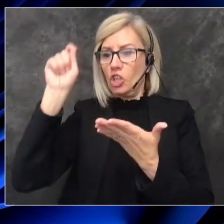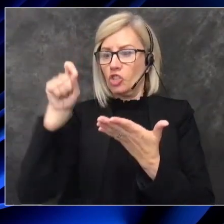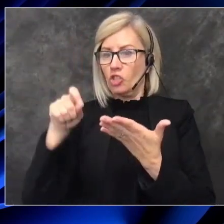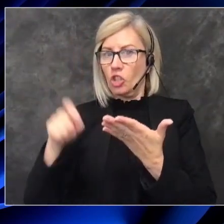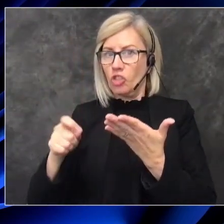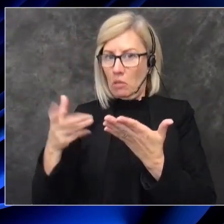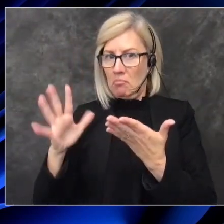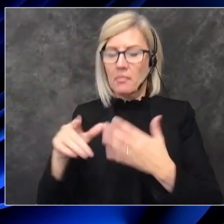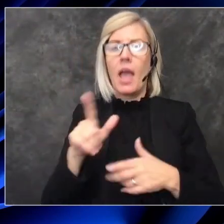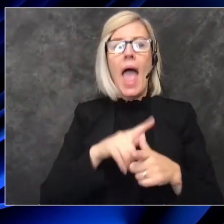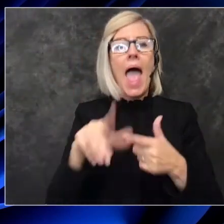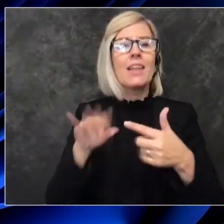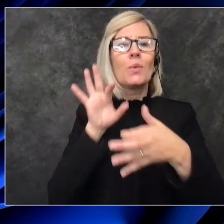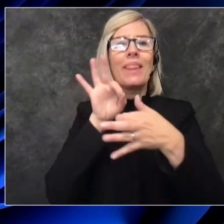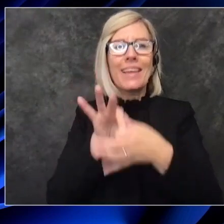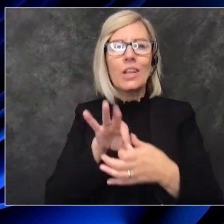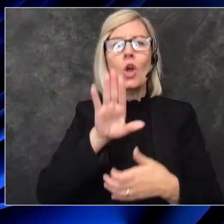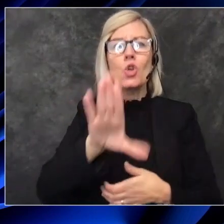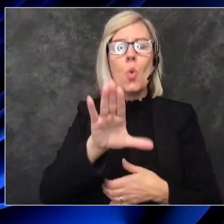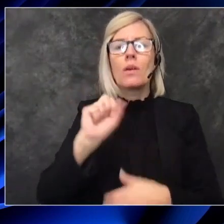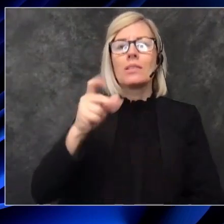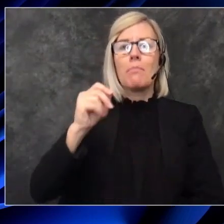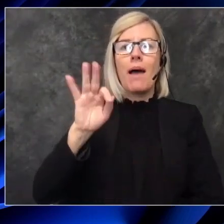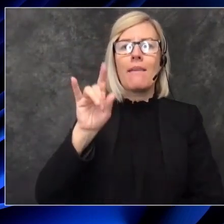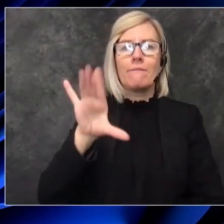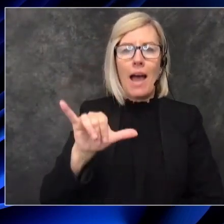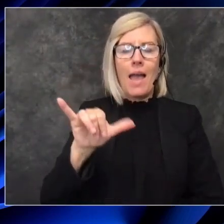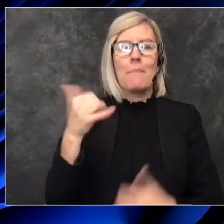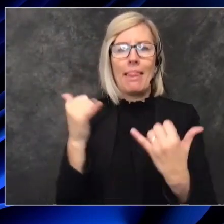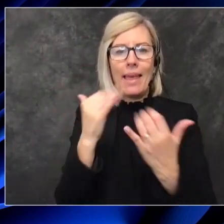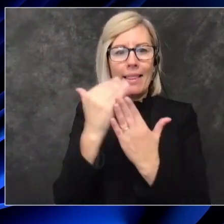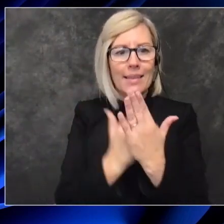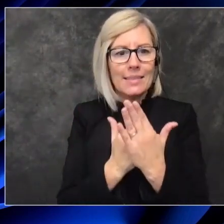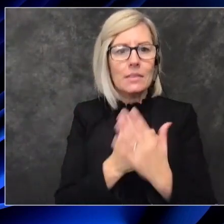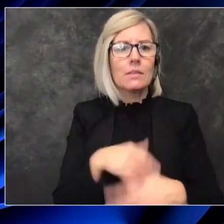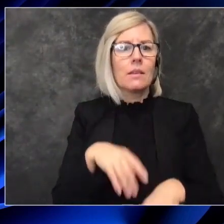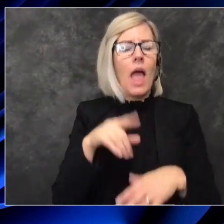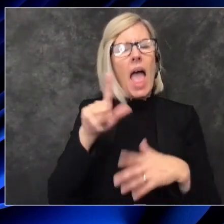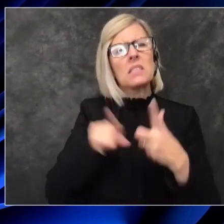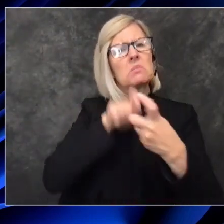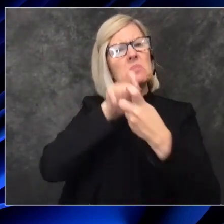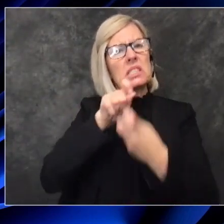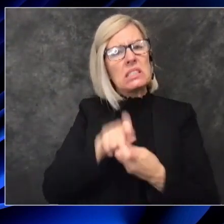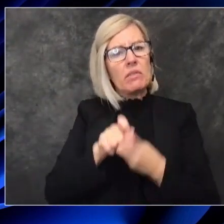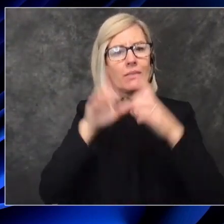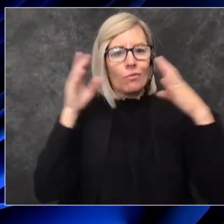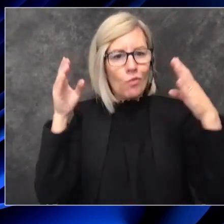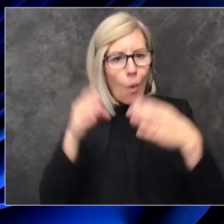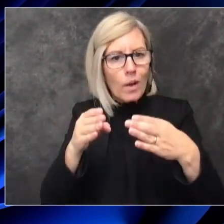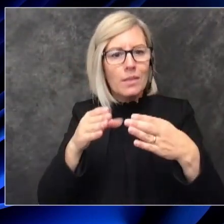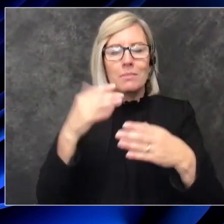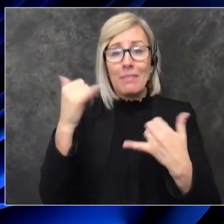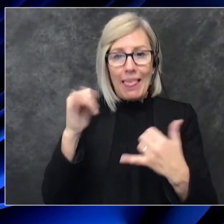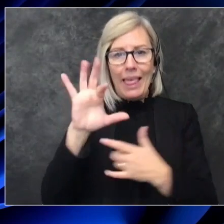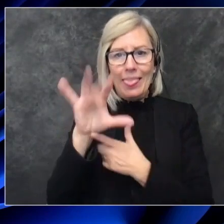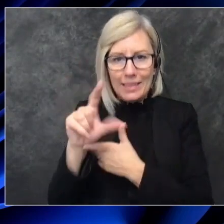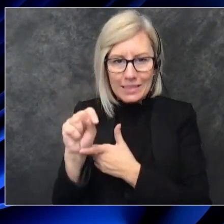list and to link into your Spotify playlists and some curated focus playlists. Offered to you through windows.